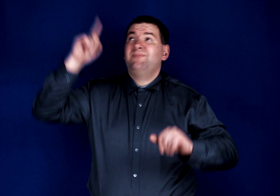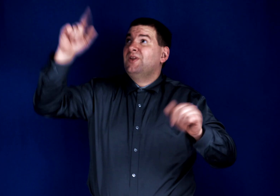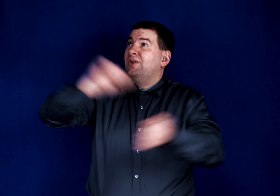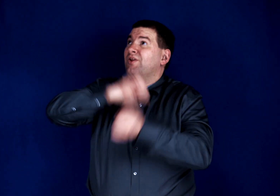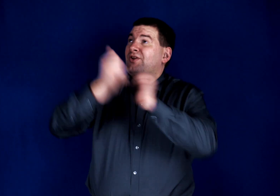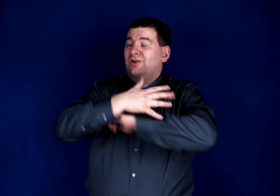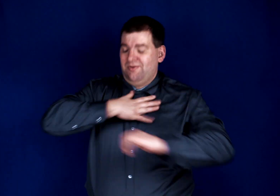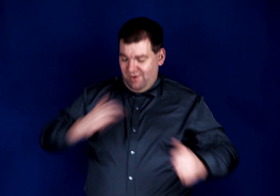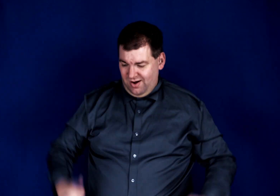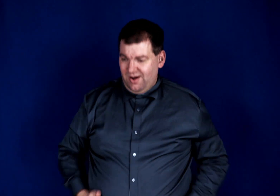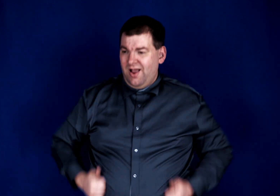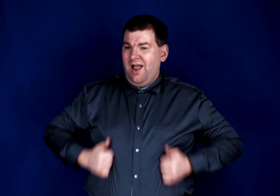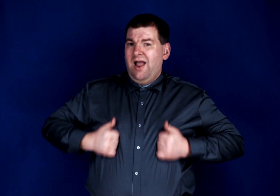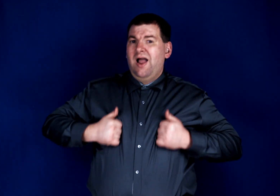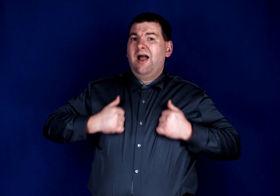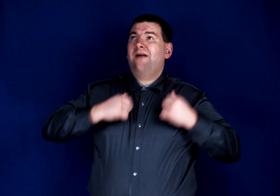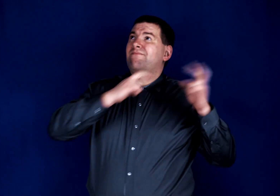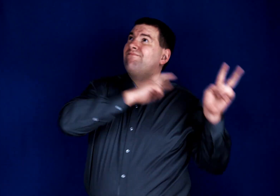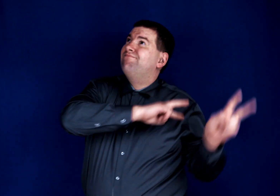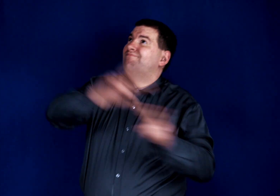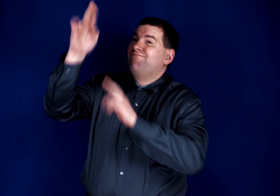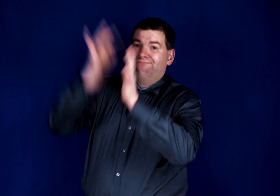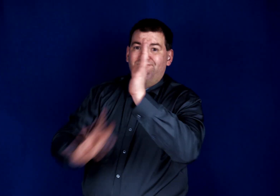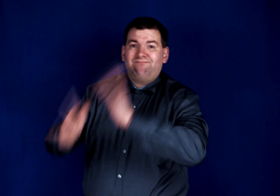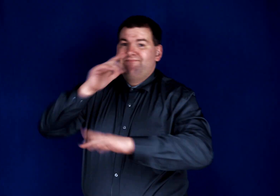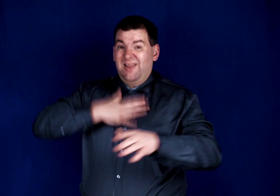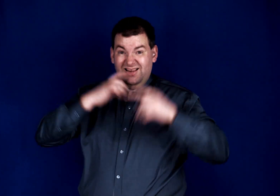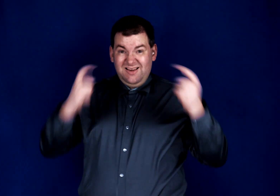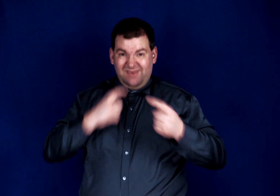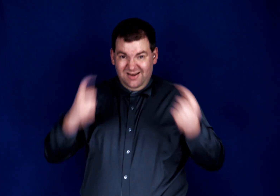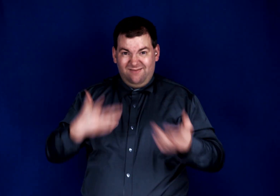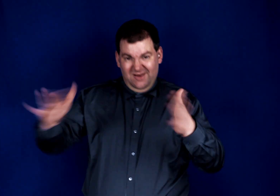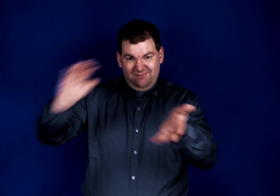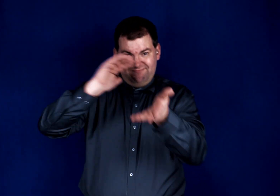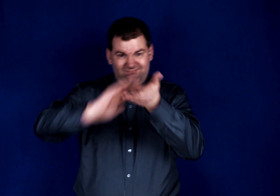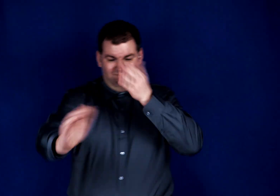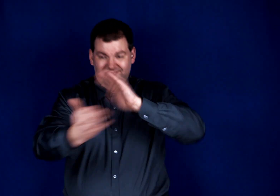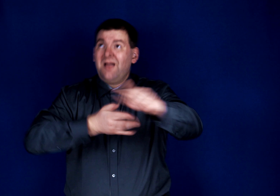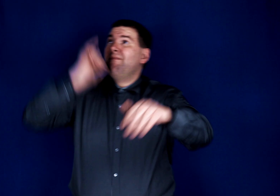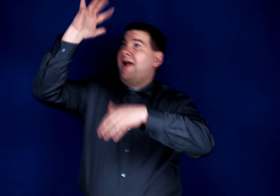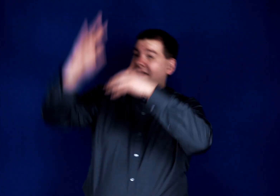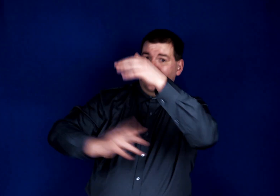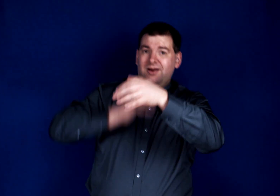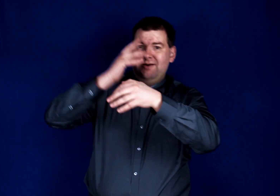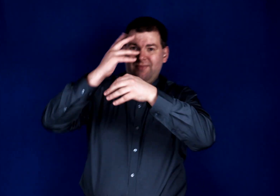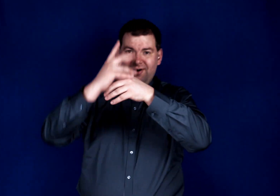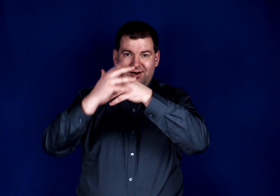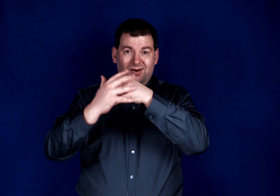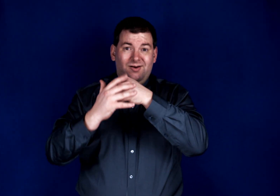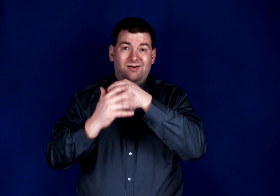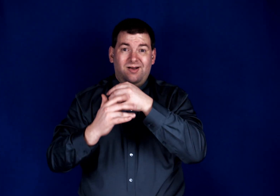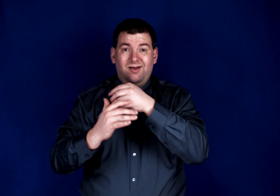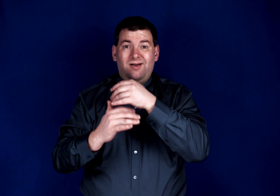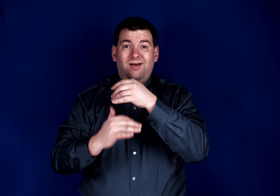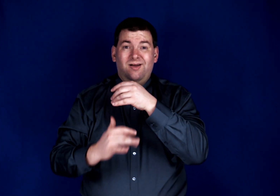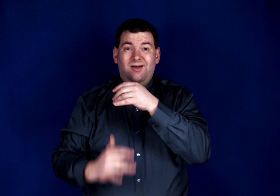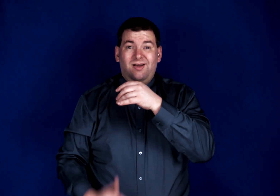since He turned my life around. ( my sin ) My sins ( have been ) have been covered by His blood.